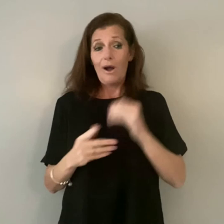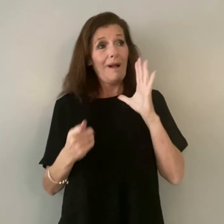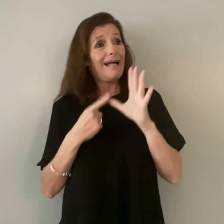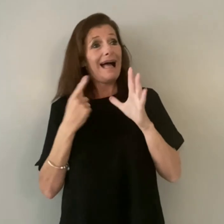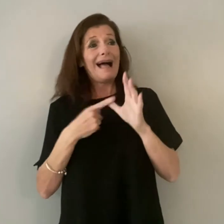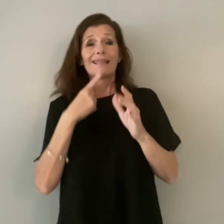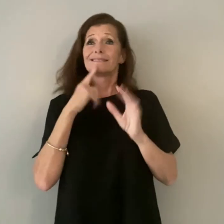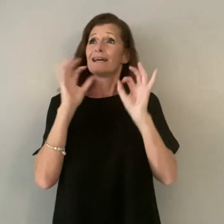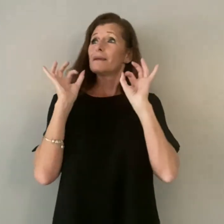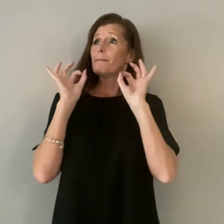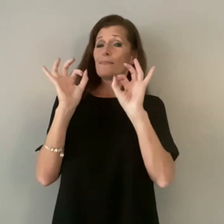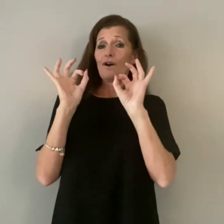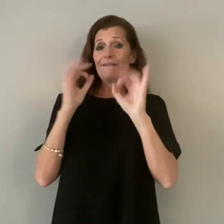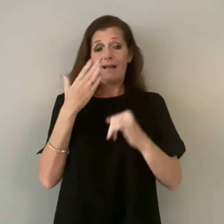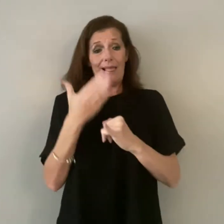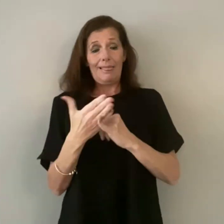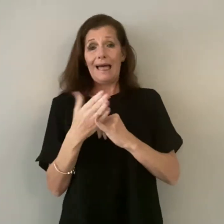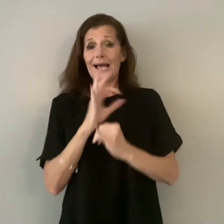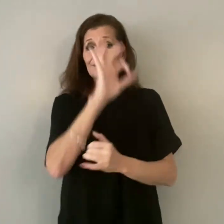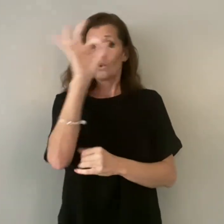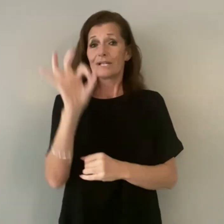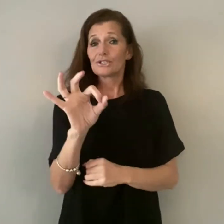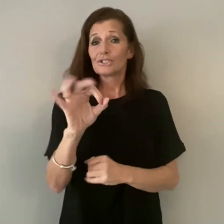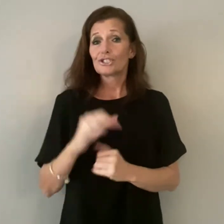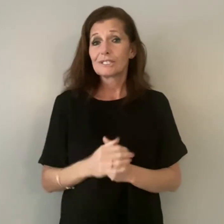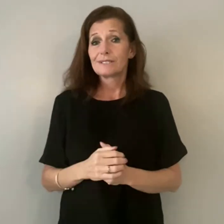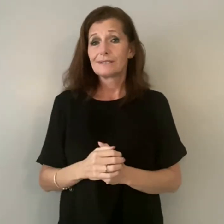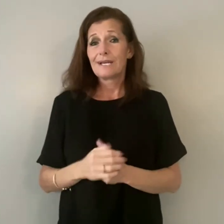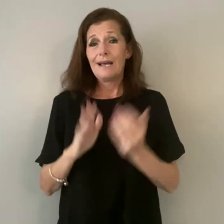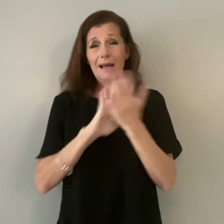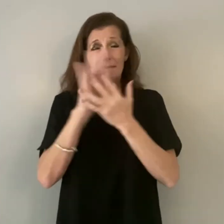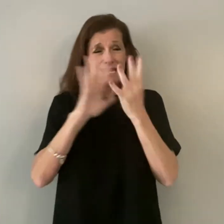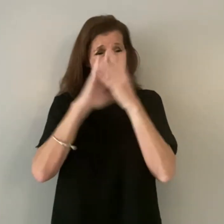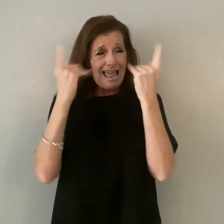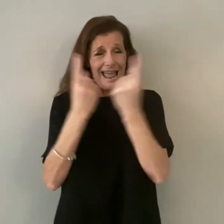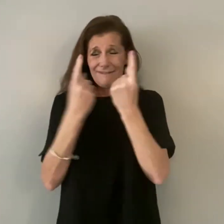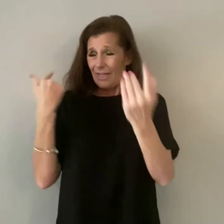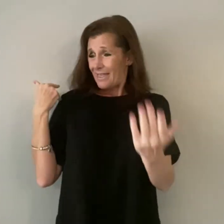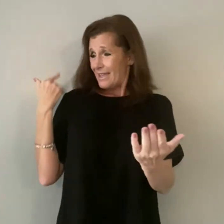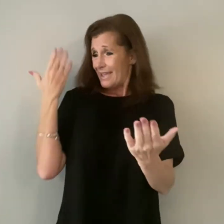Well, that leads really nicely into, so my last question which is, given everything we've talked about